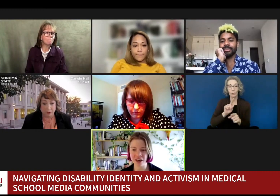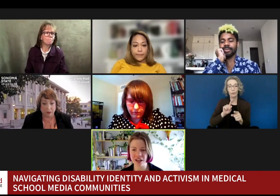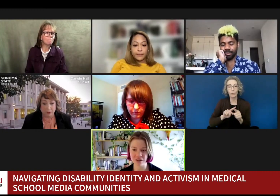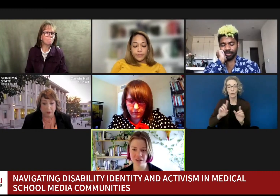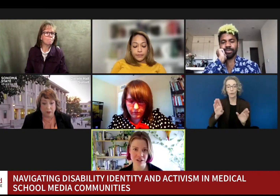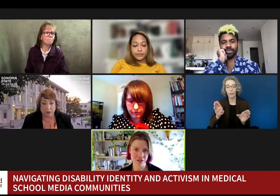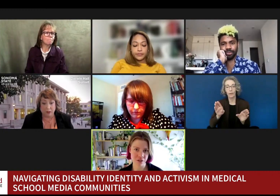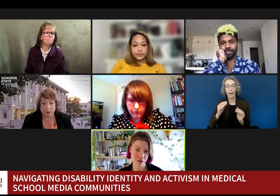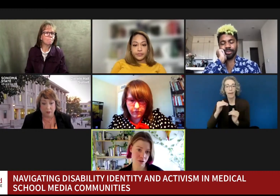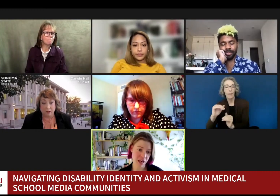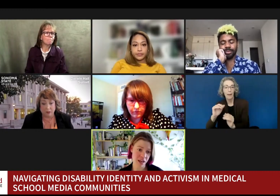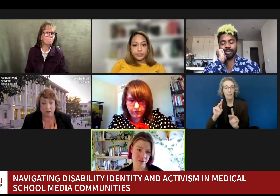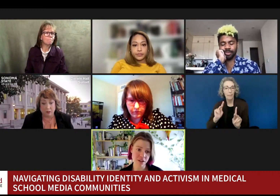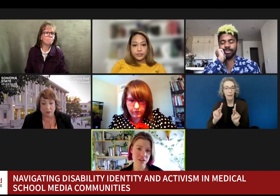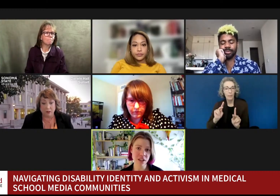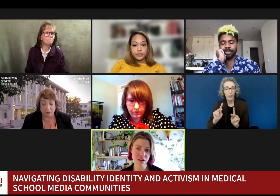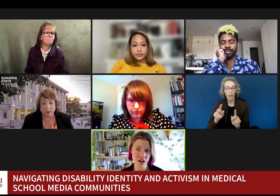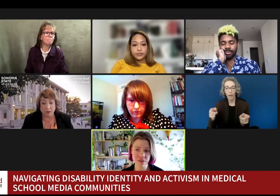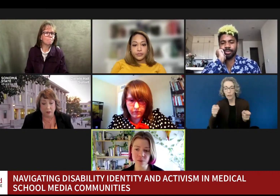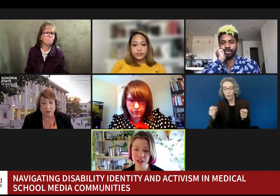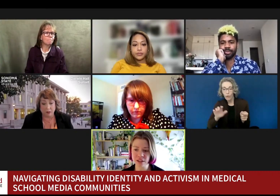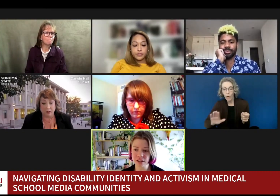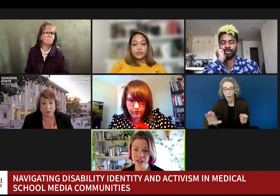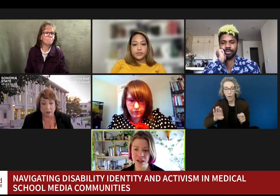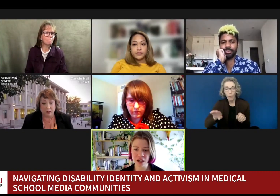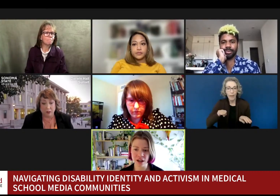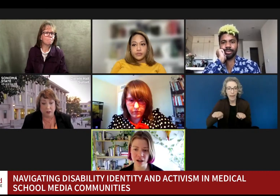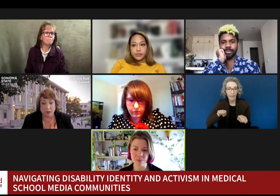and control behaviors in a lot of ways.